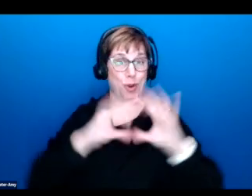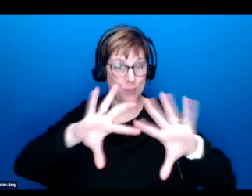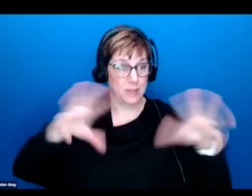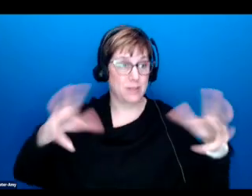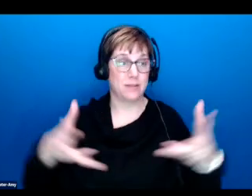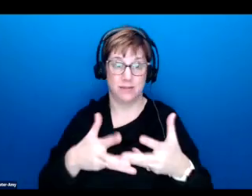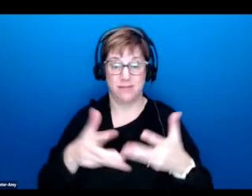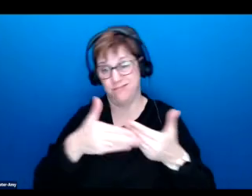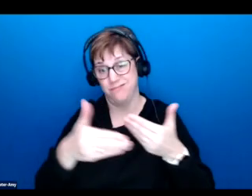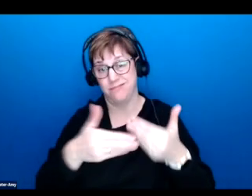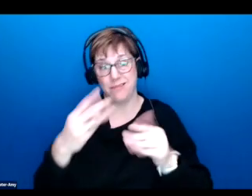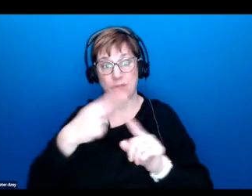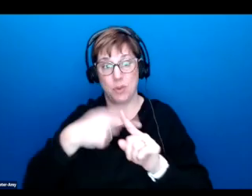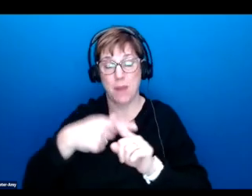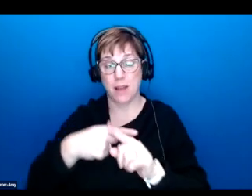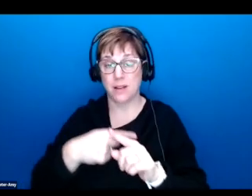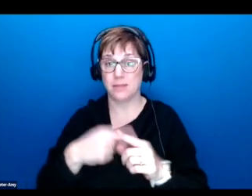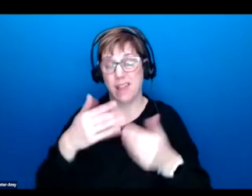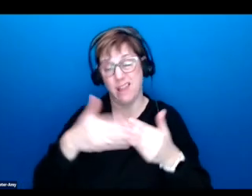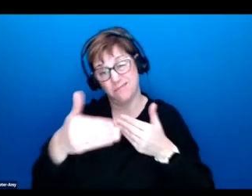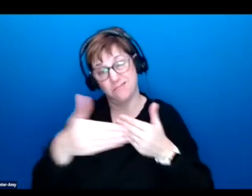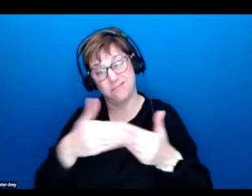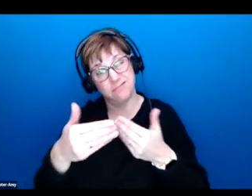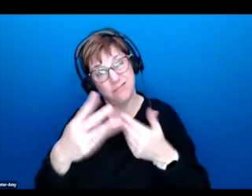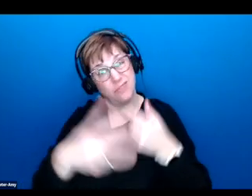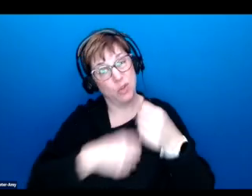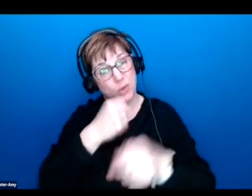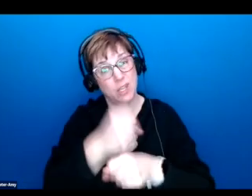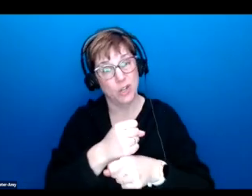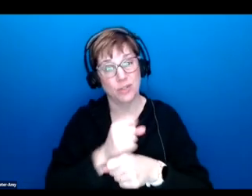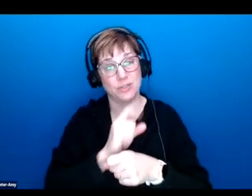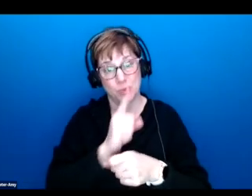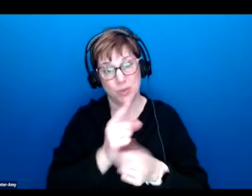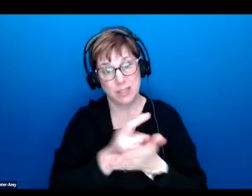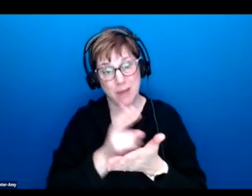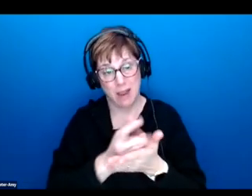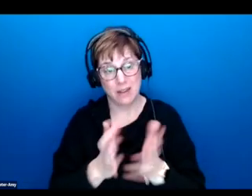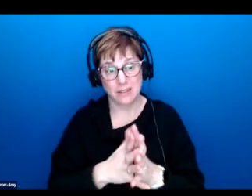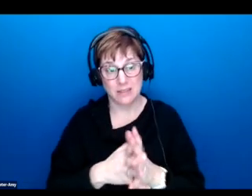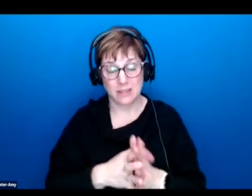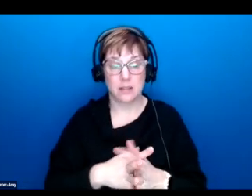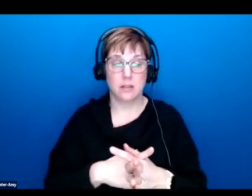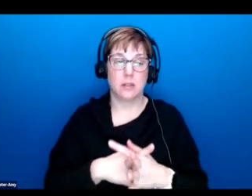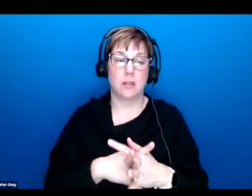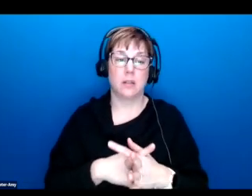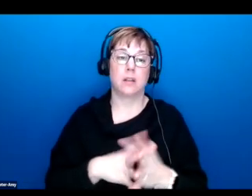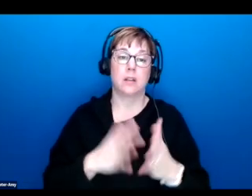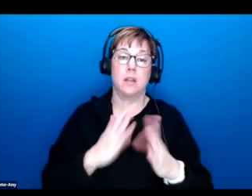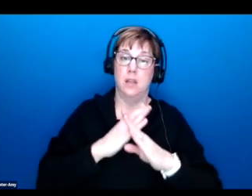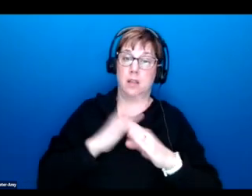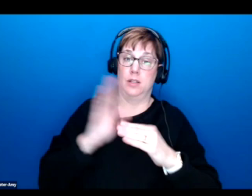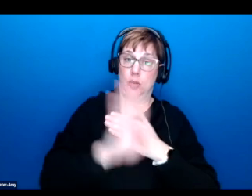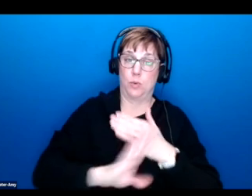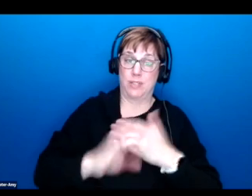the next few months and over the next few years, quite frankly. So to protect the existing services